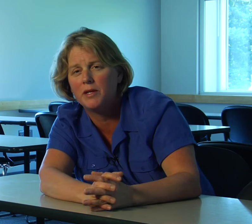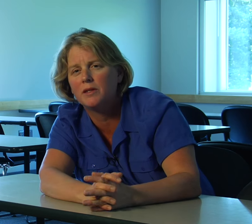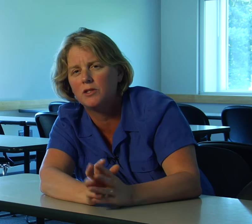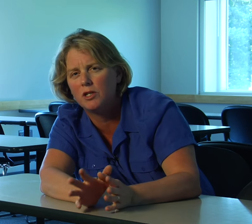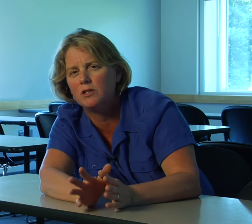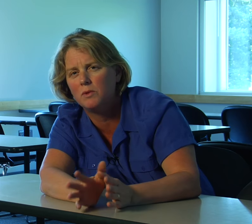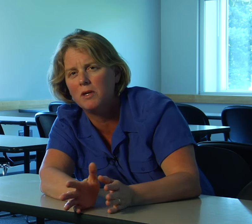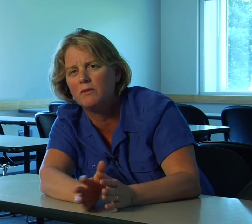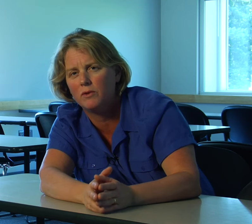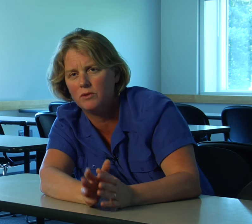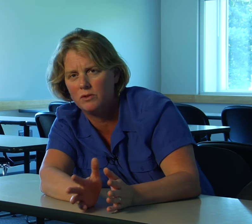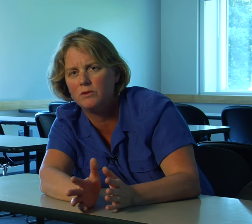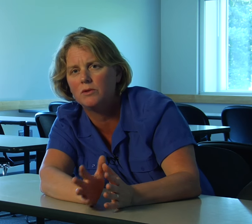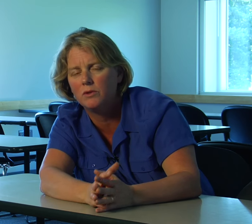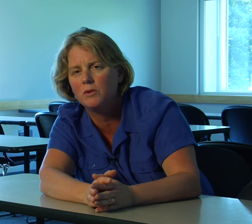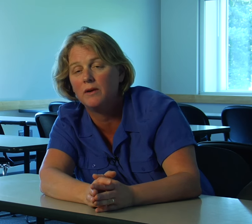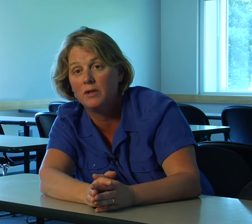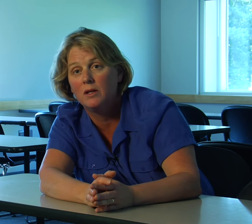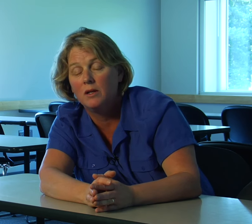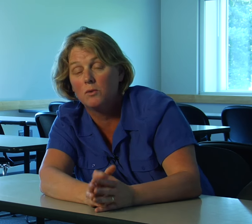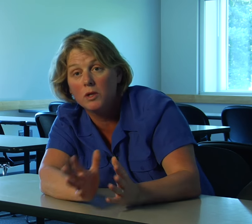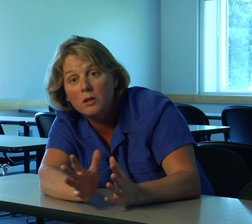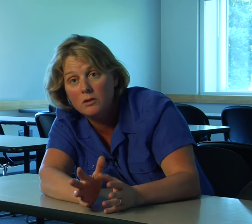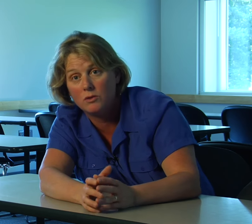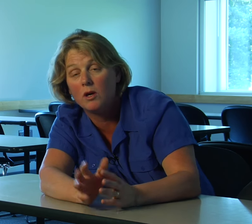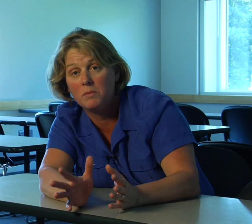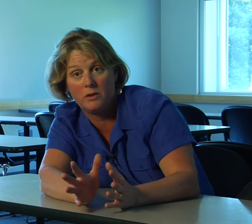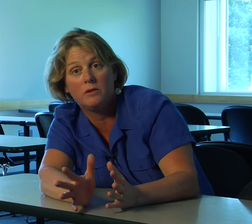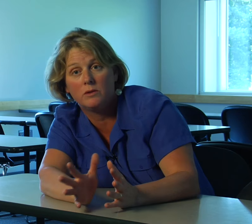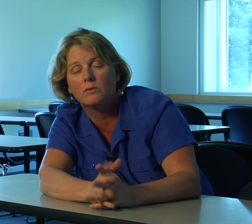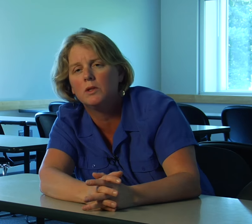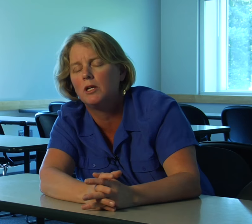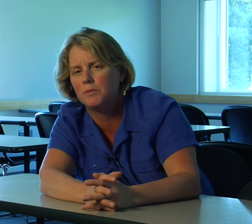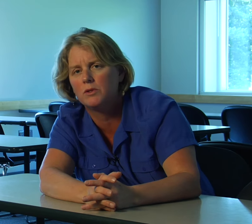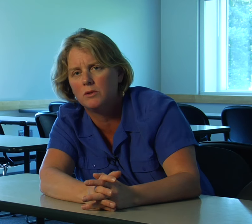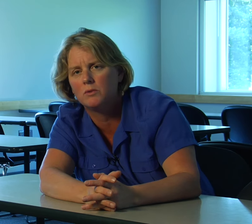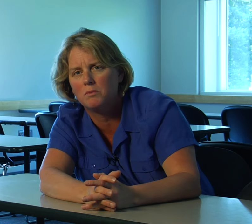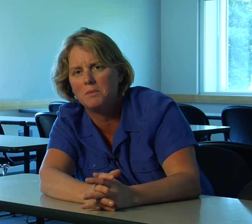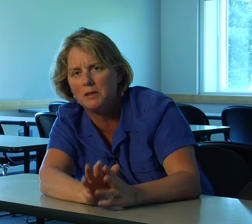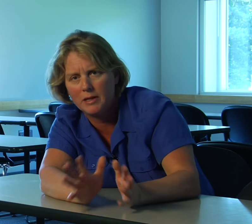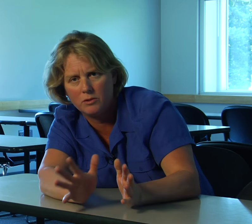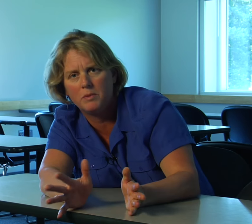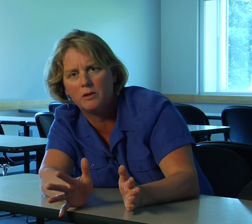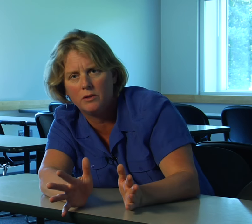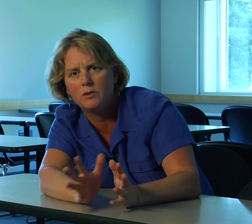So I think the changes we make for the students who have real strong barriers will help the students with maybe lesser barriers